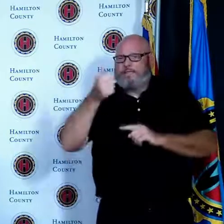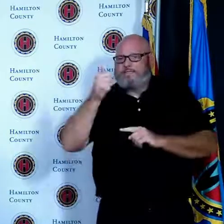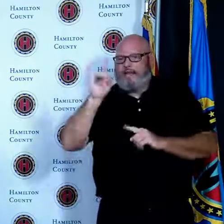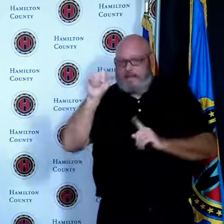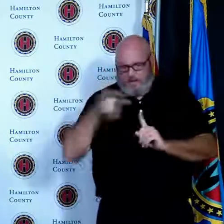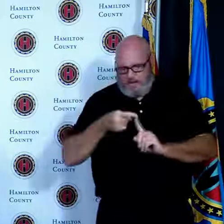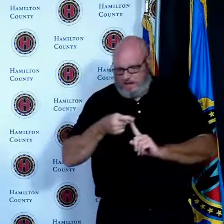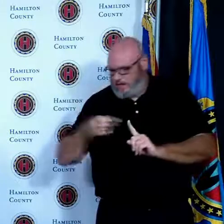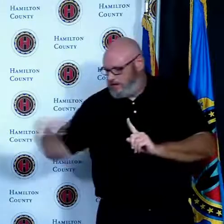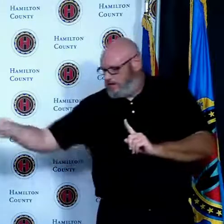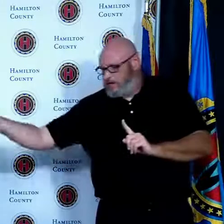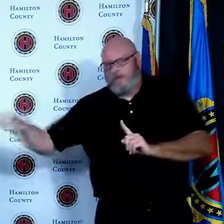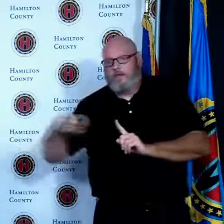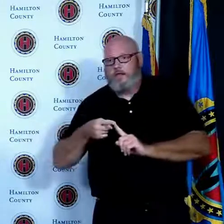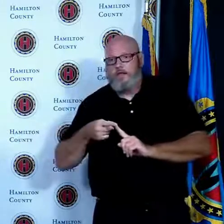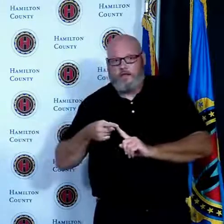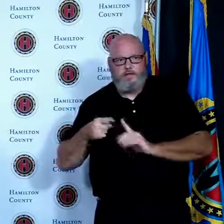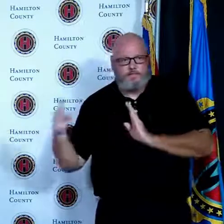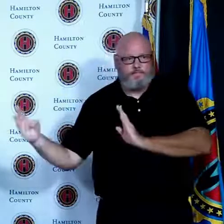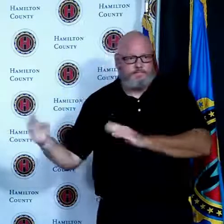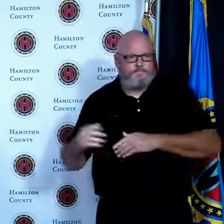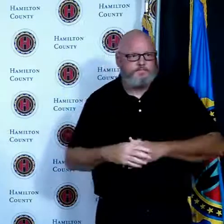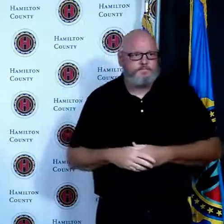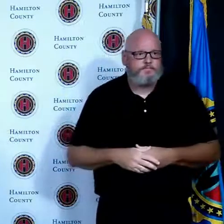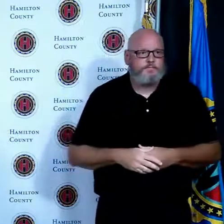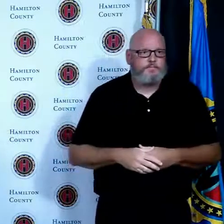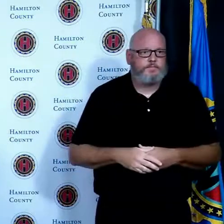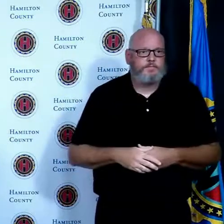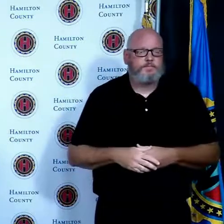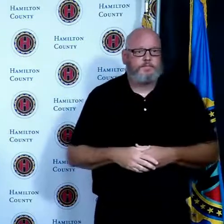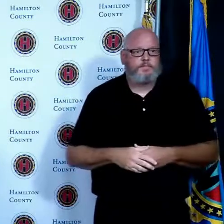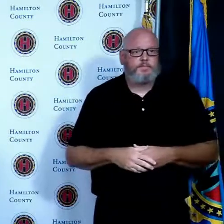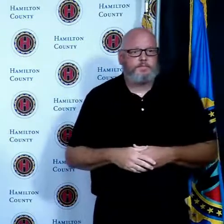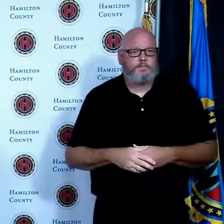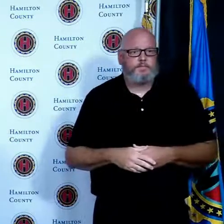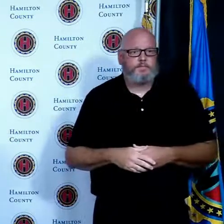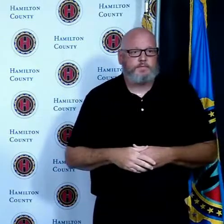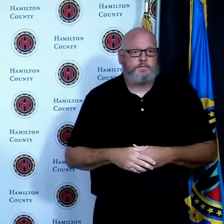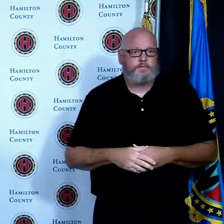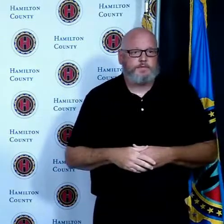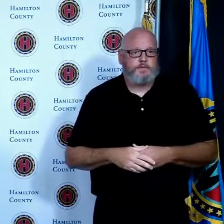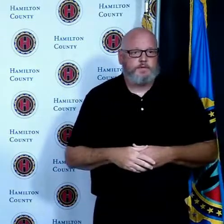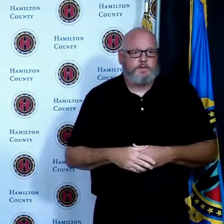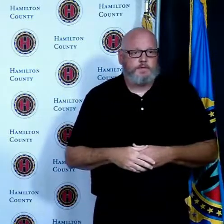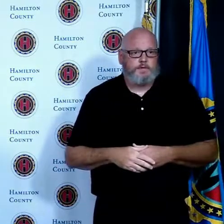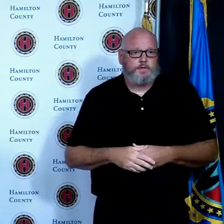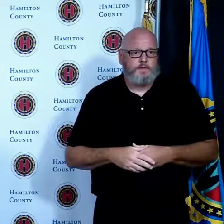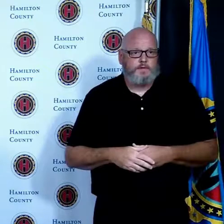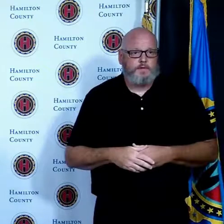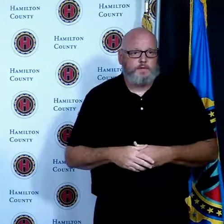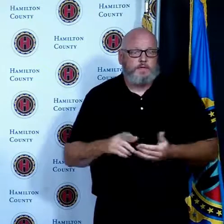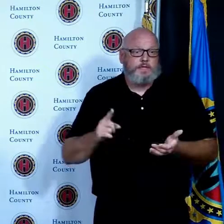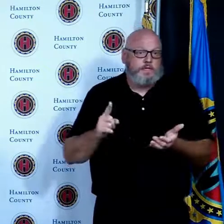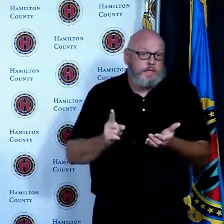of your sickness will still occur but it doesn't mean that you're able to spread the disease so that's why the Centers for Disease